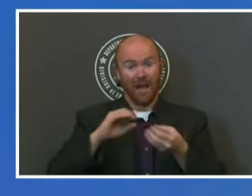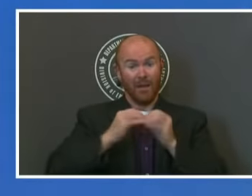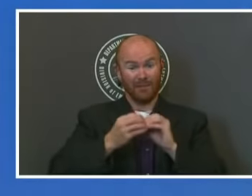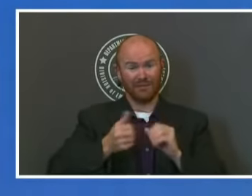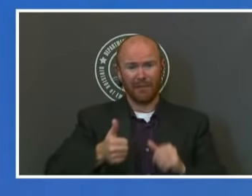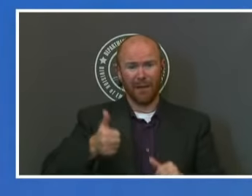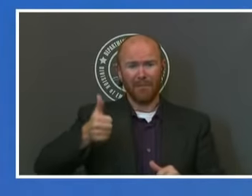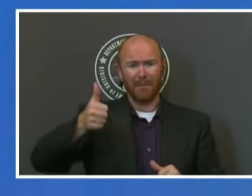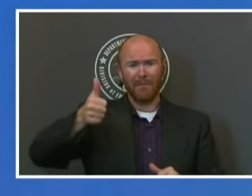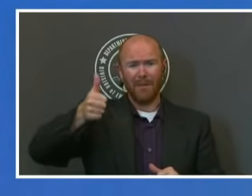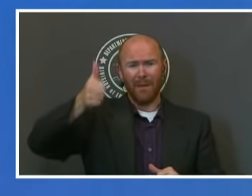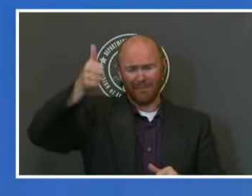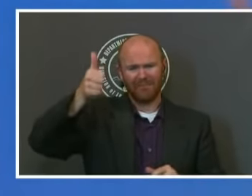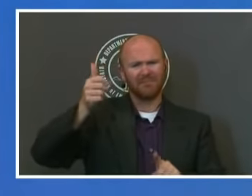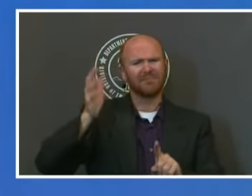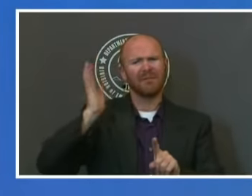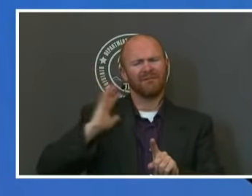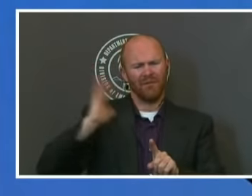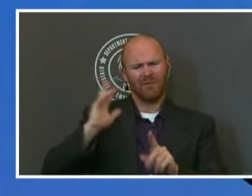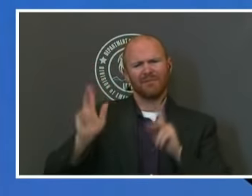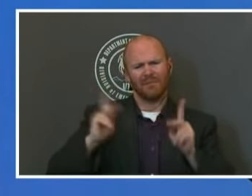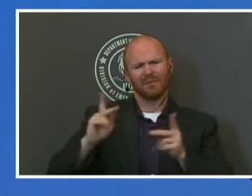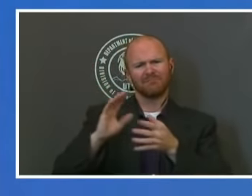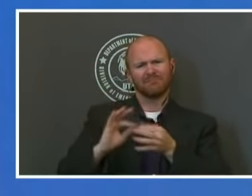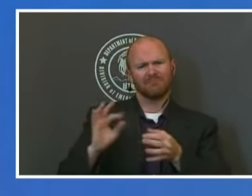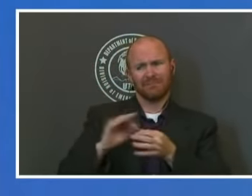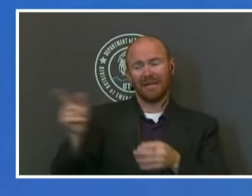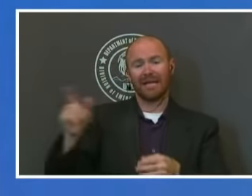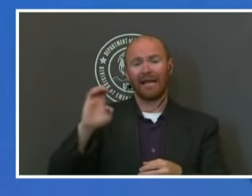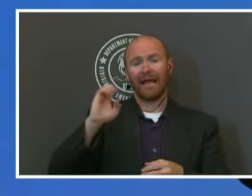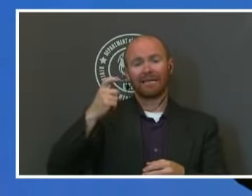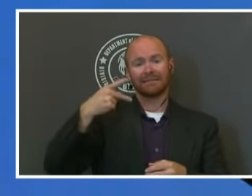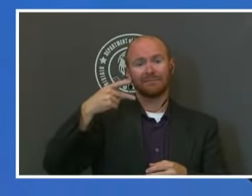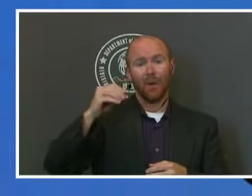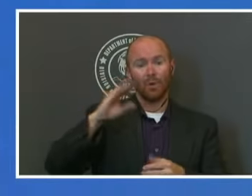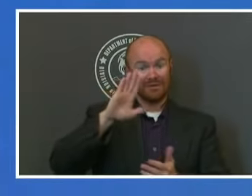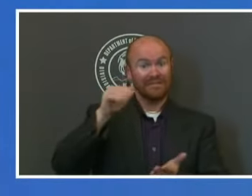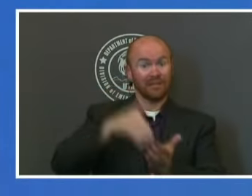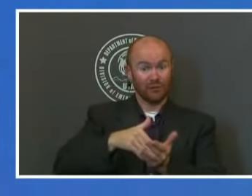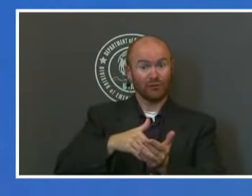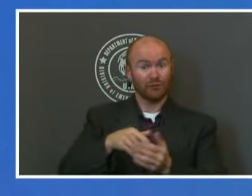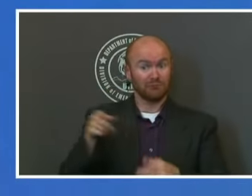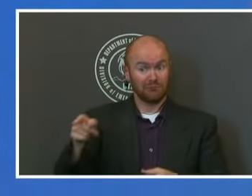it was talked about and discussed of the expo center